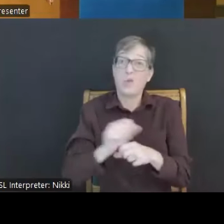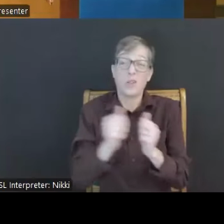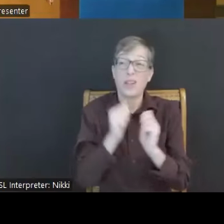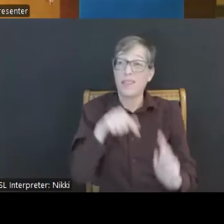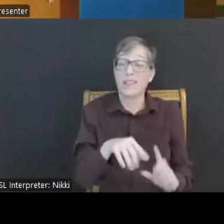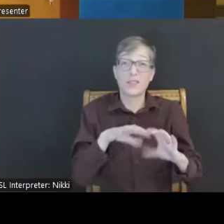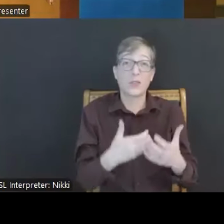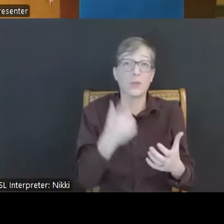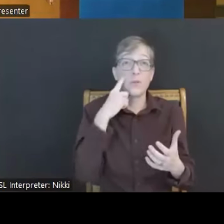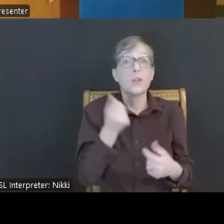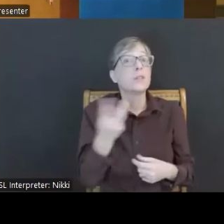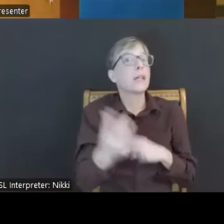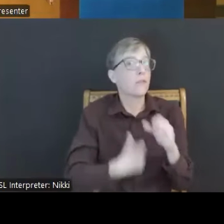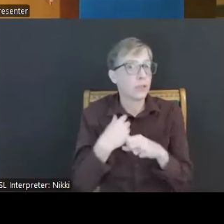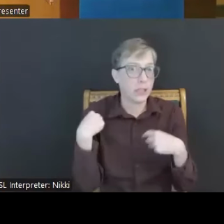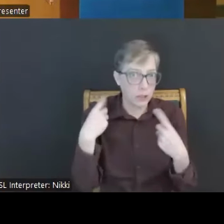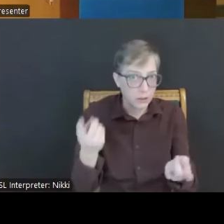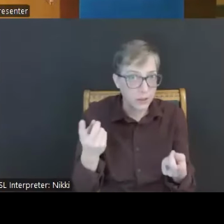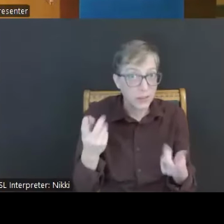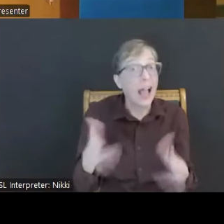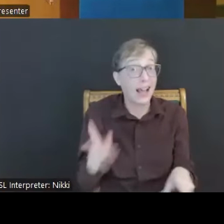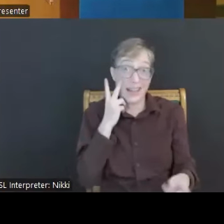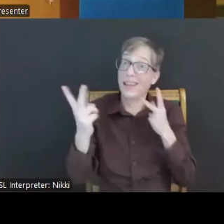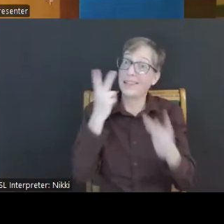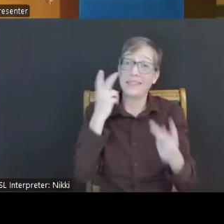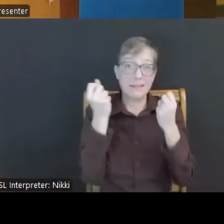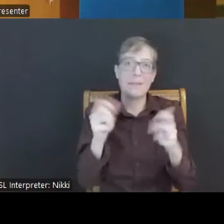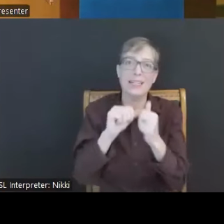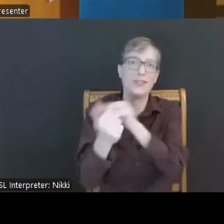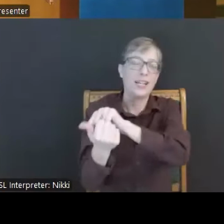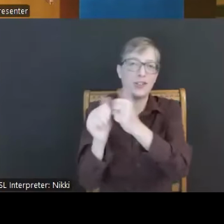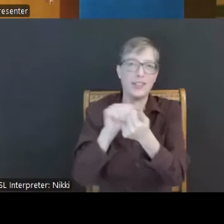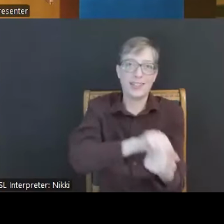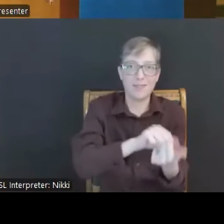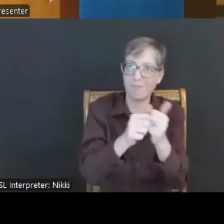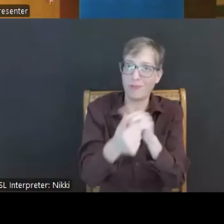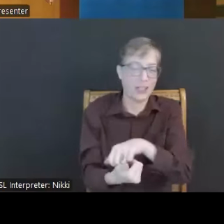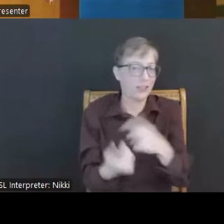seen so many changes come about um I must say Dr Linda uper Gillis is such a strong advocate for